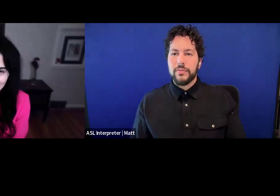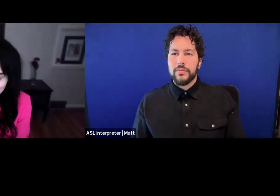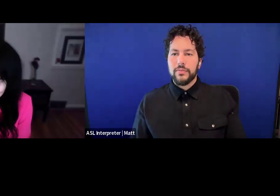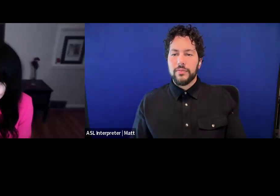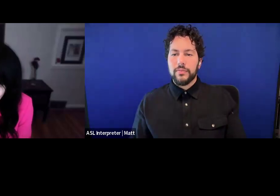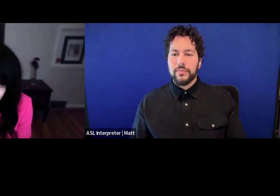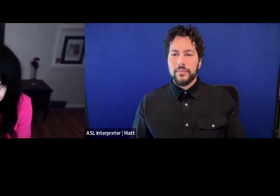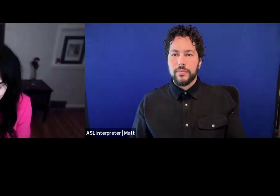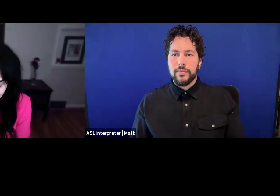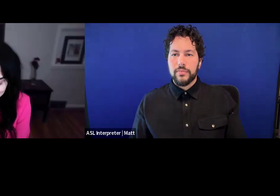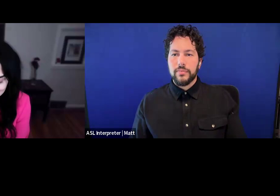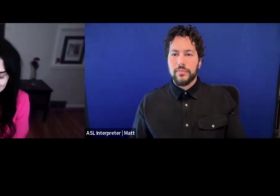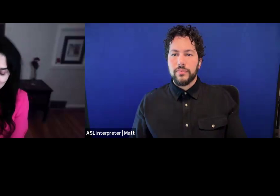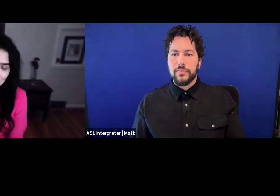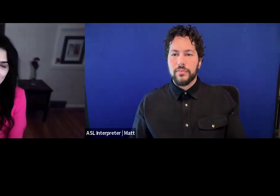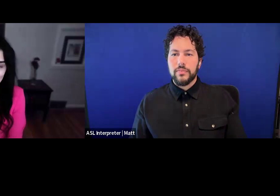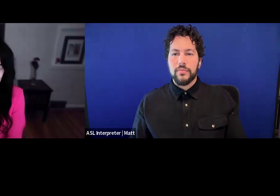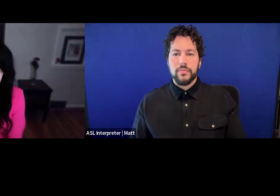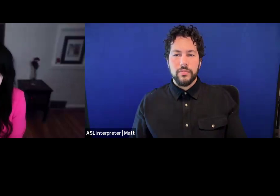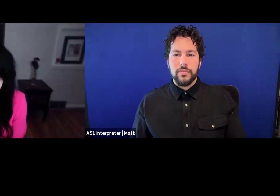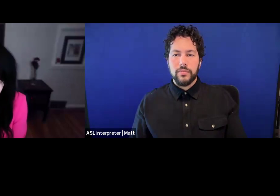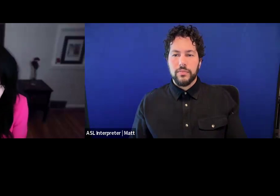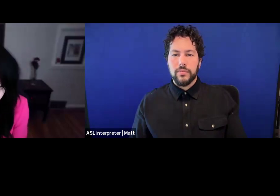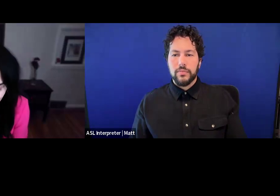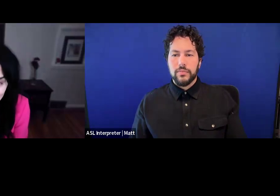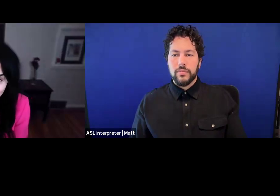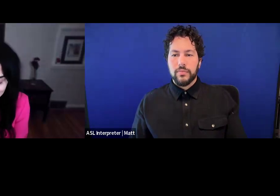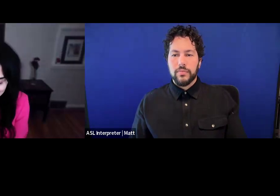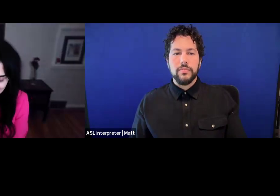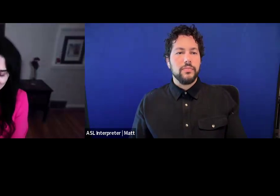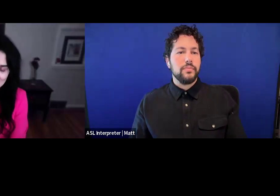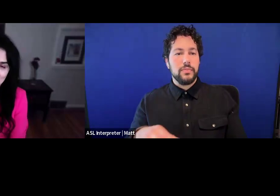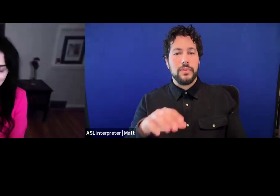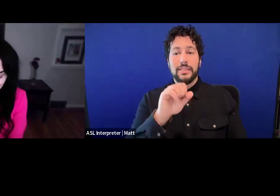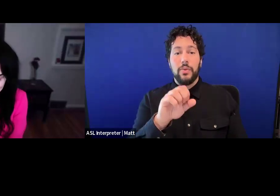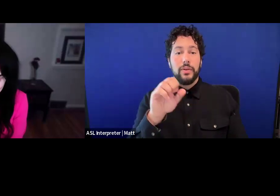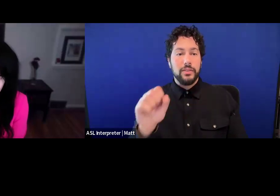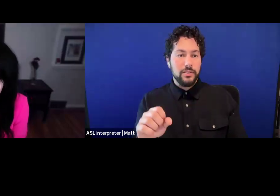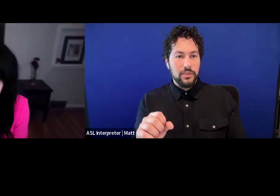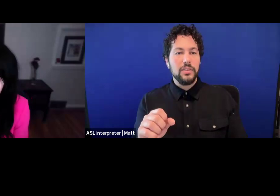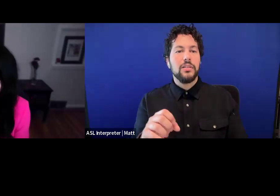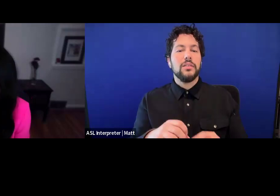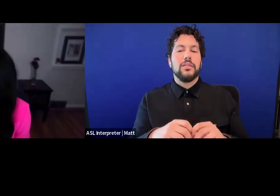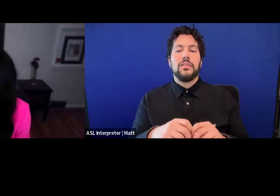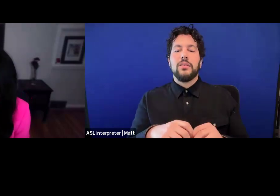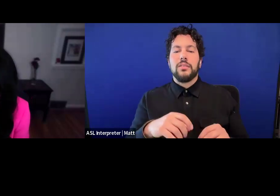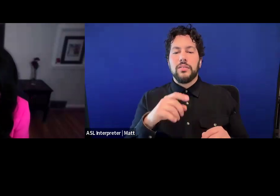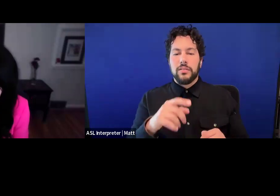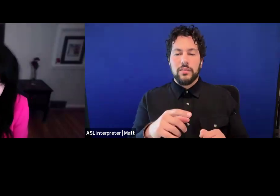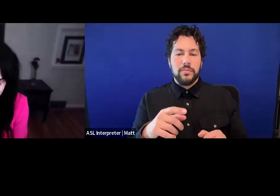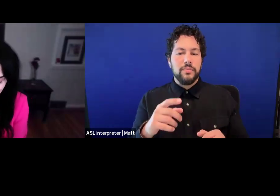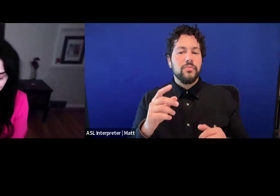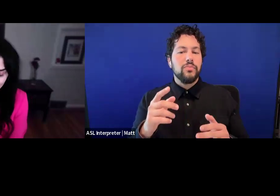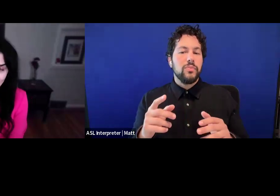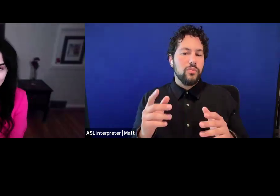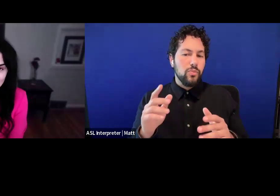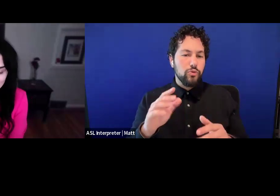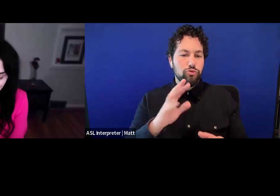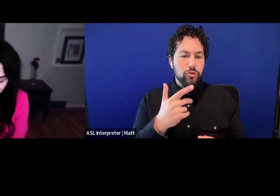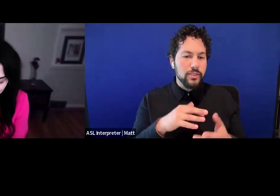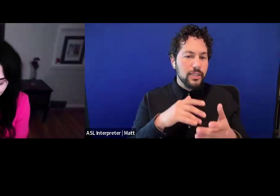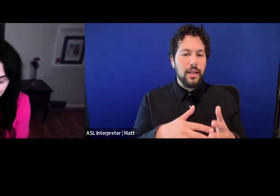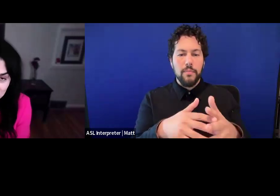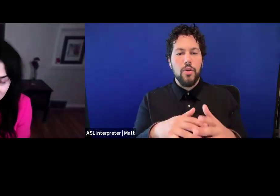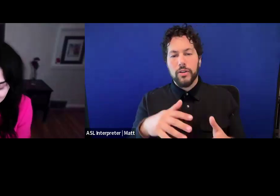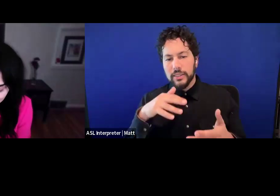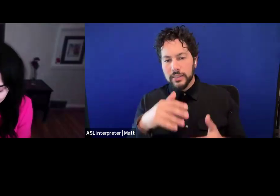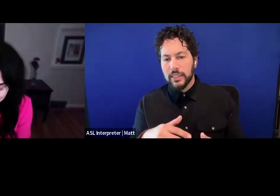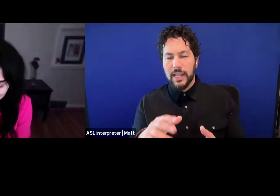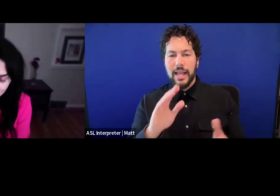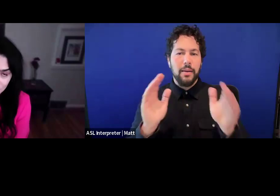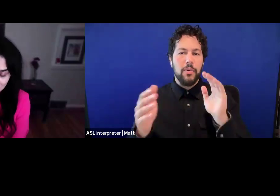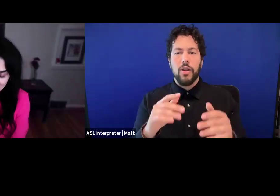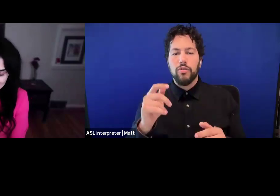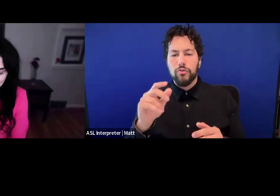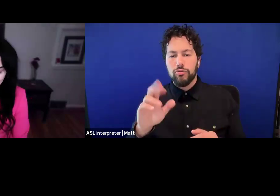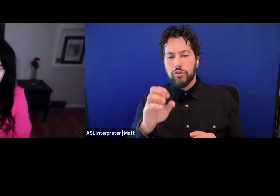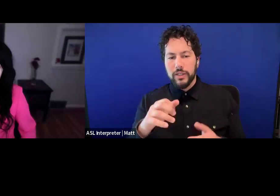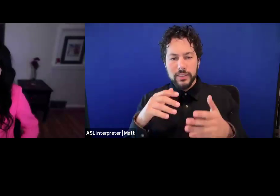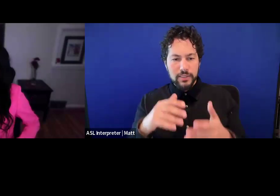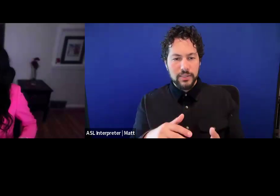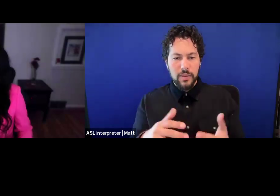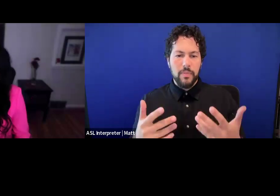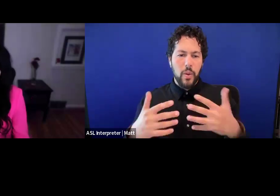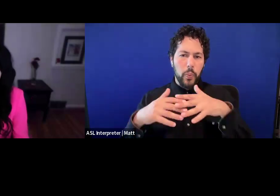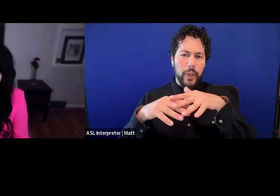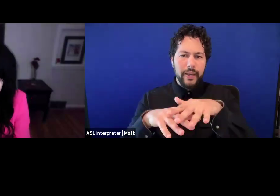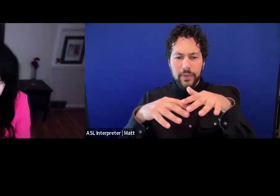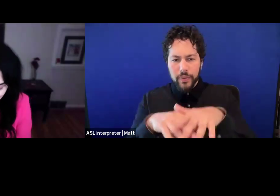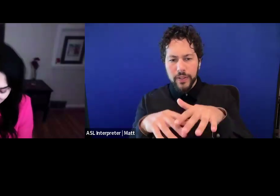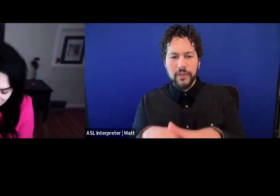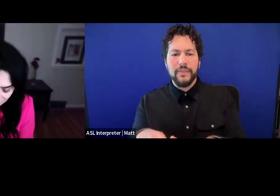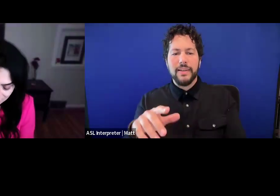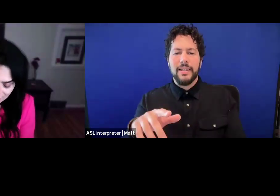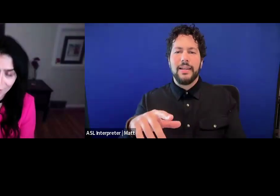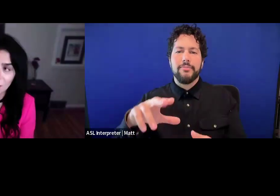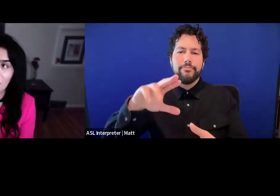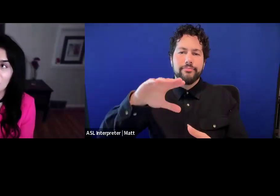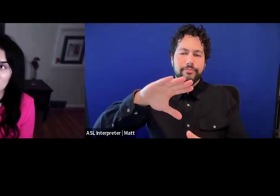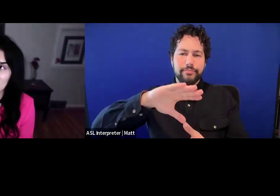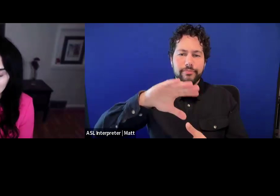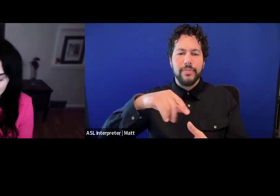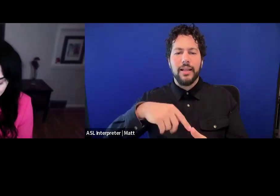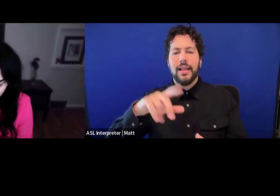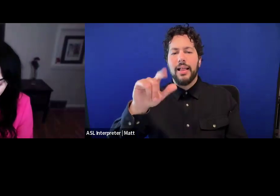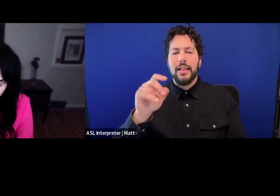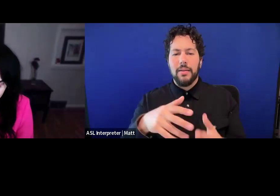sideways else intervene in trans studies, American studies and comparative race studies by weaving together Latin American travesty, theorizing, and US-based Hoteria studies to take on the work.